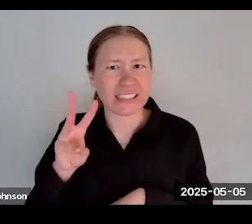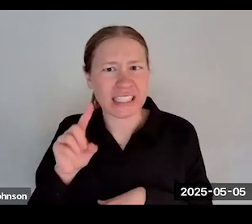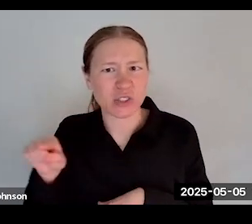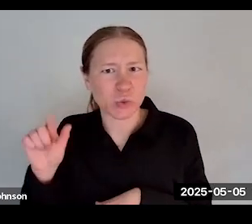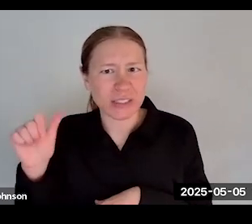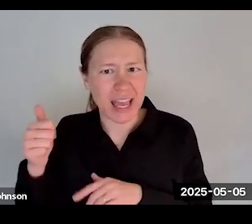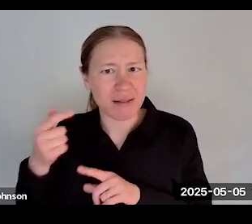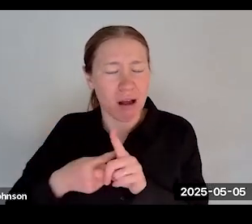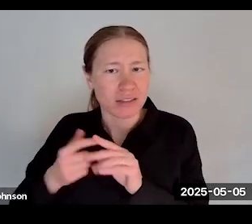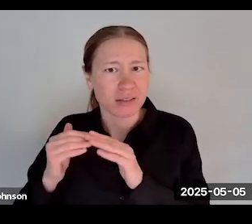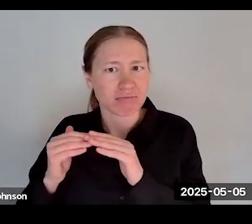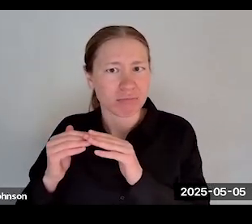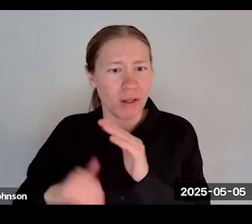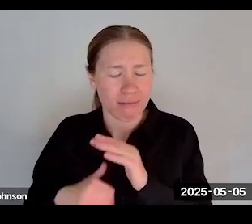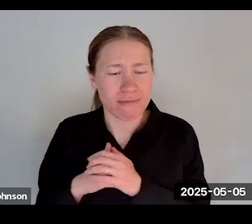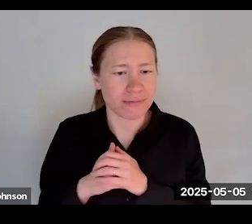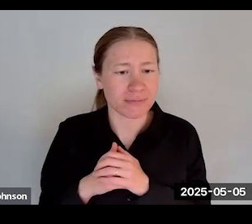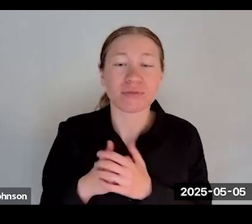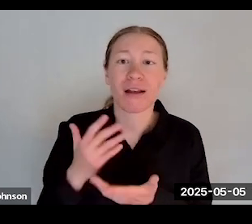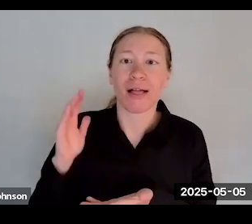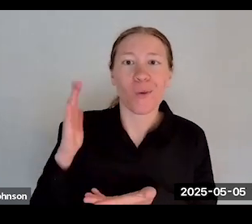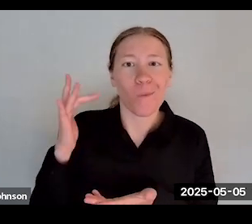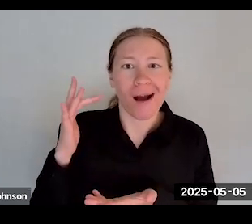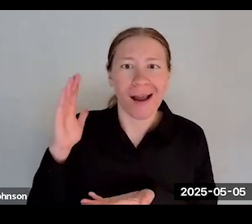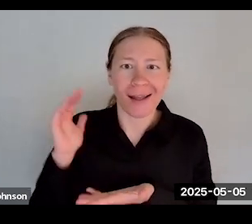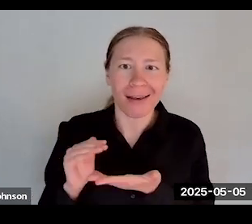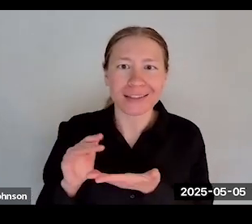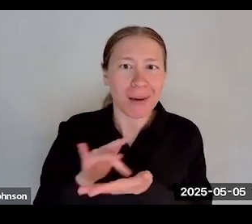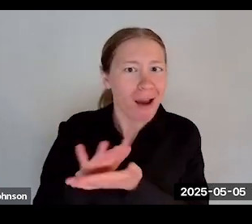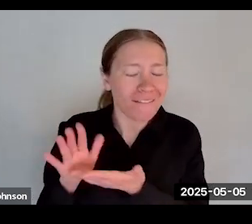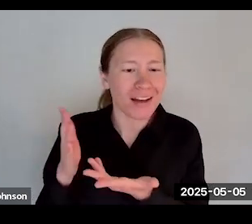and we can account for that on fewer missed work days, fewer workers' compensation claims,